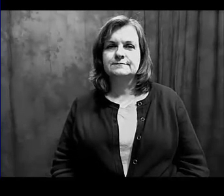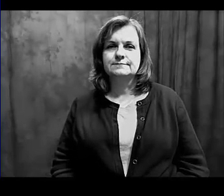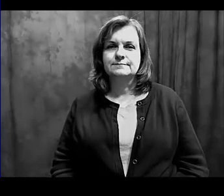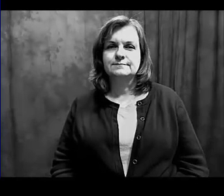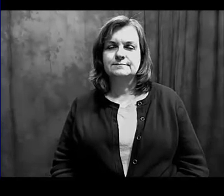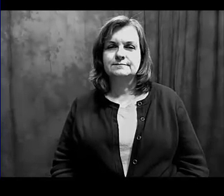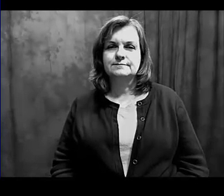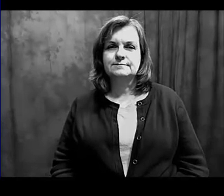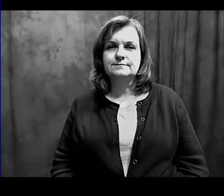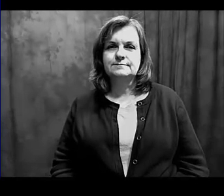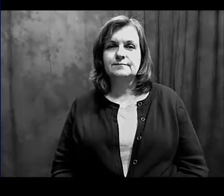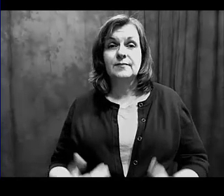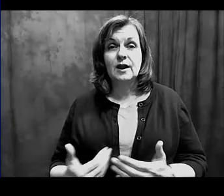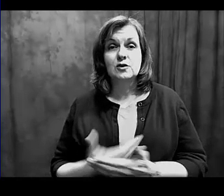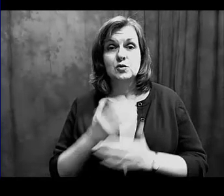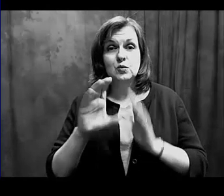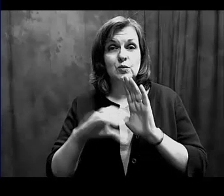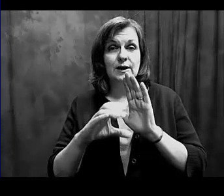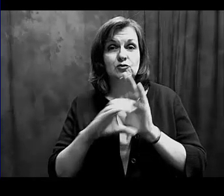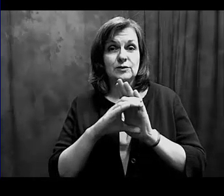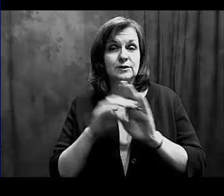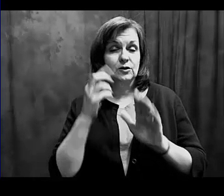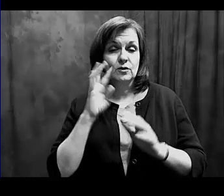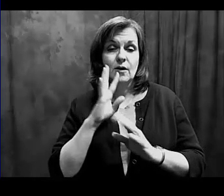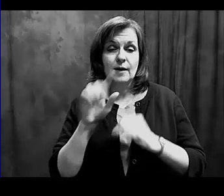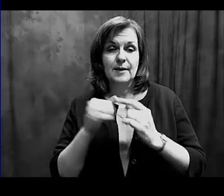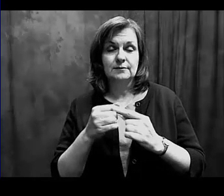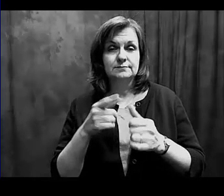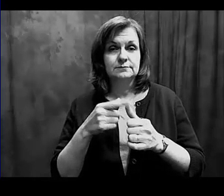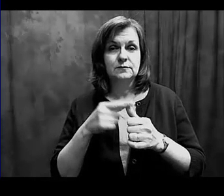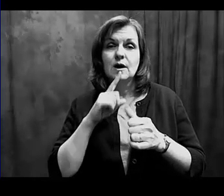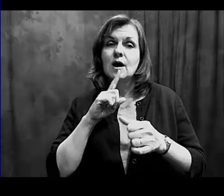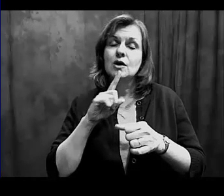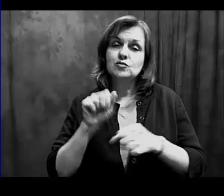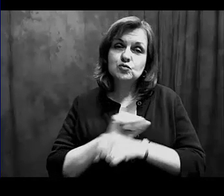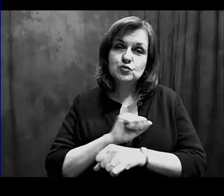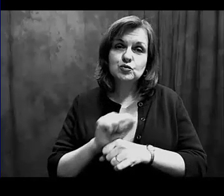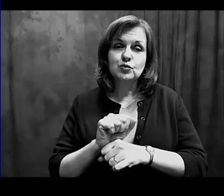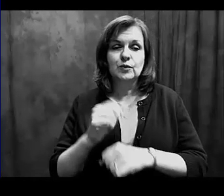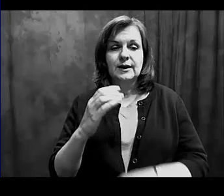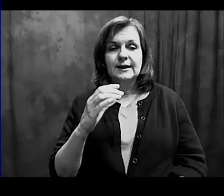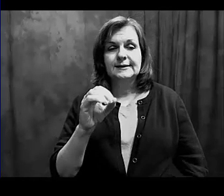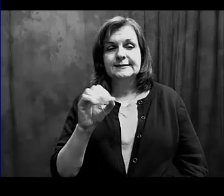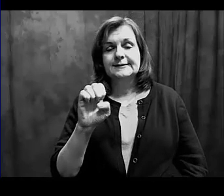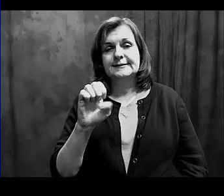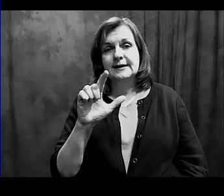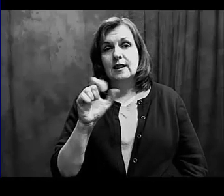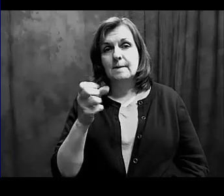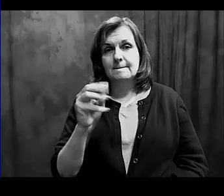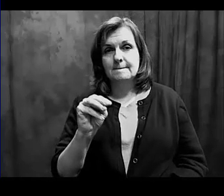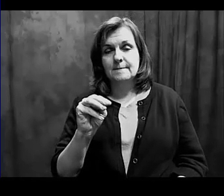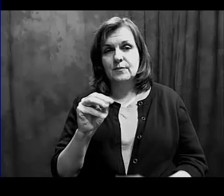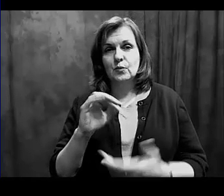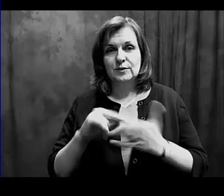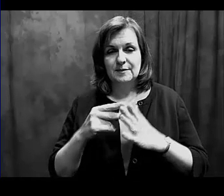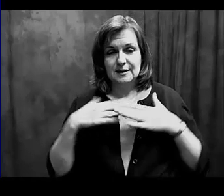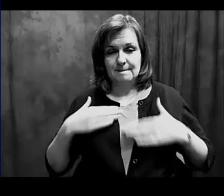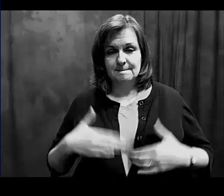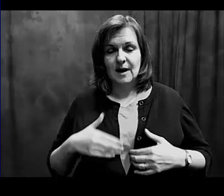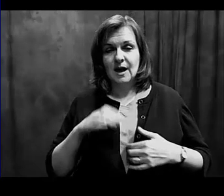so we have new characteristics we need to think about. We have a true coelom. this is a lined body cavity